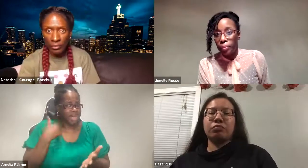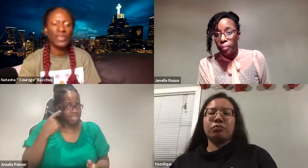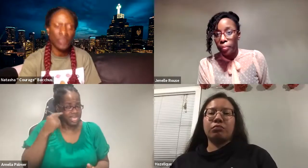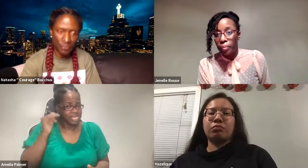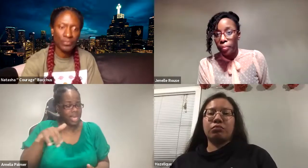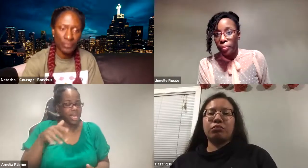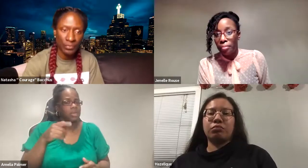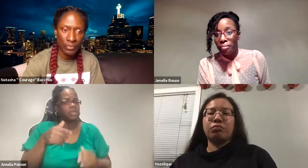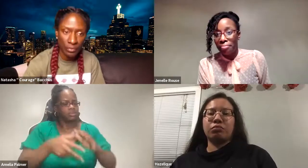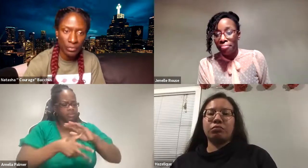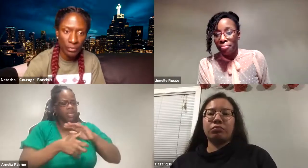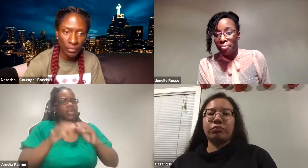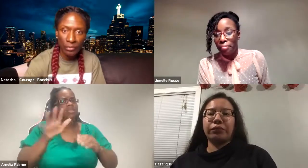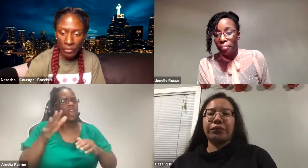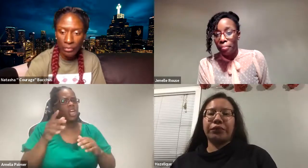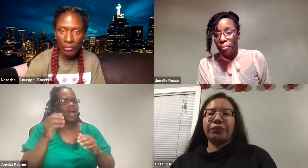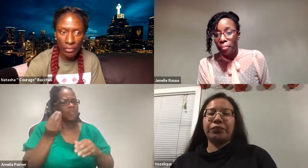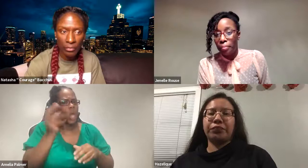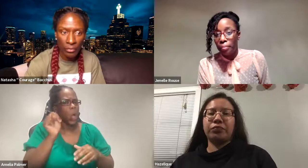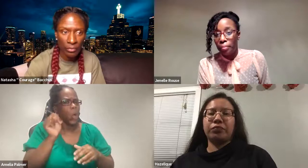i'm just learning a little bit about that so i think that's correct.